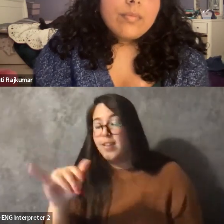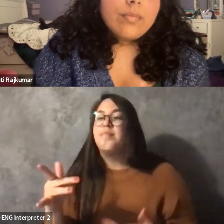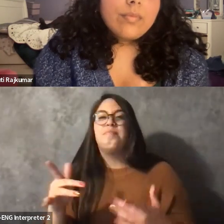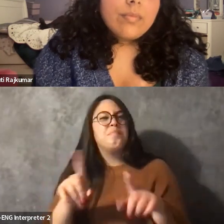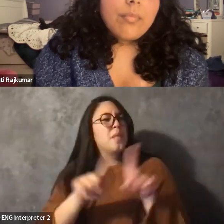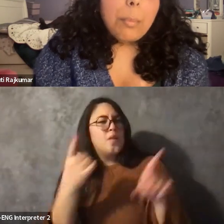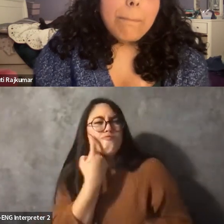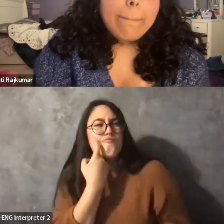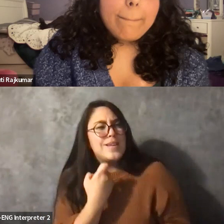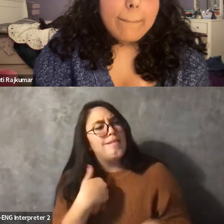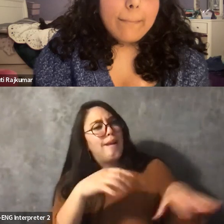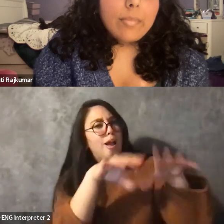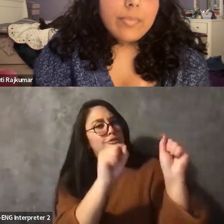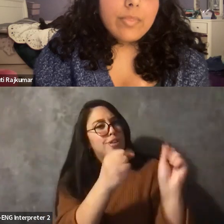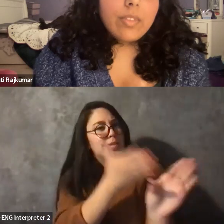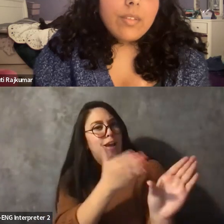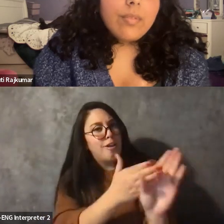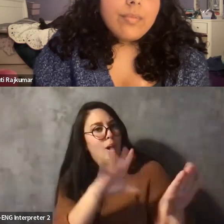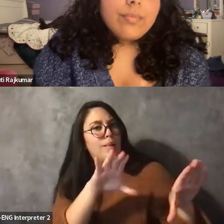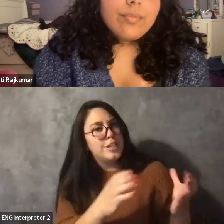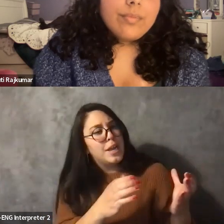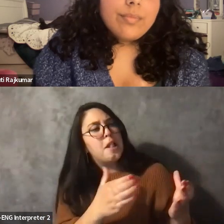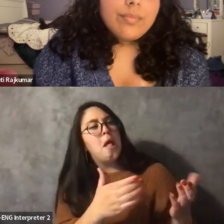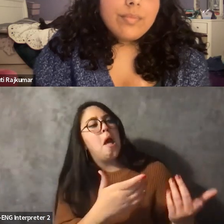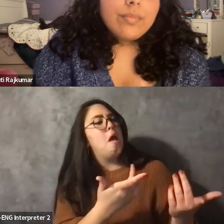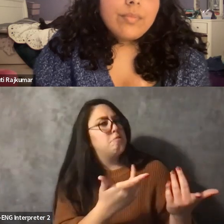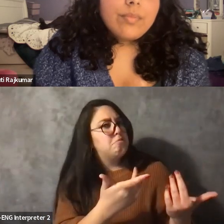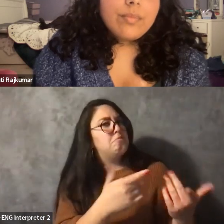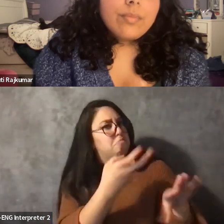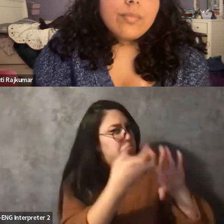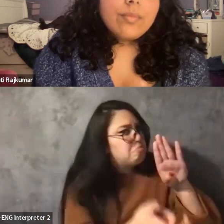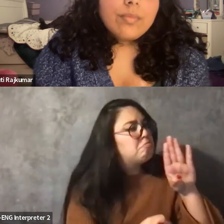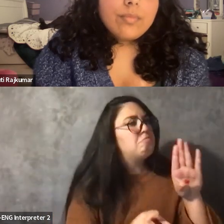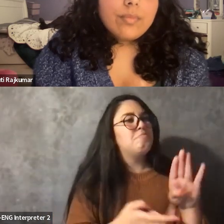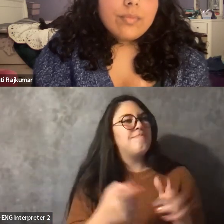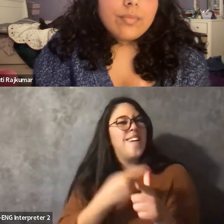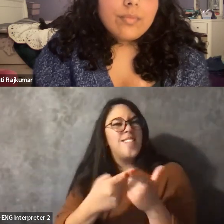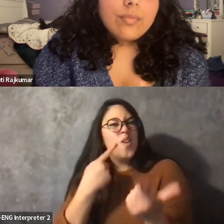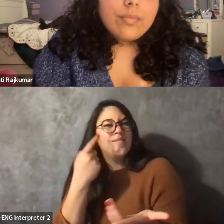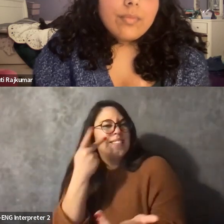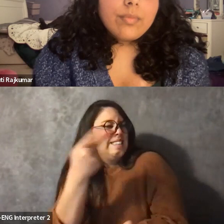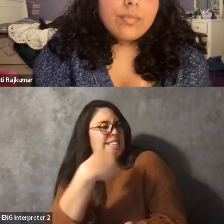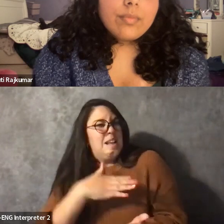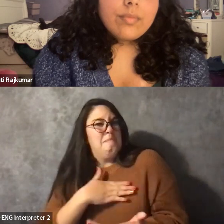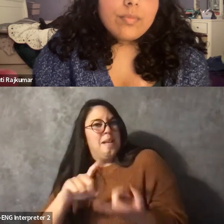as well as like witnessing some of the like really awful experiences that me and my friends have had to go through and navigating the mental health system,